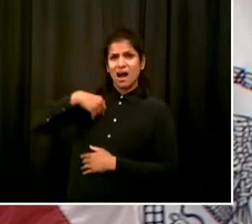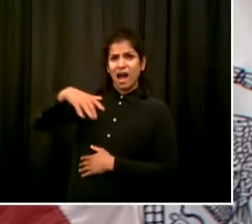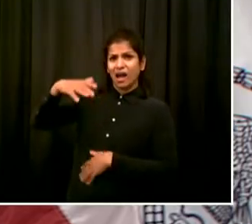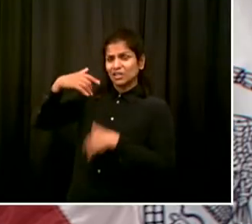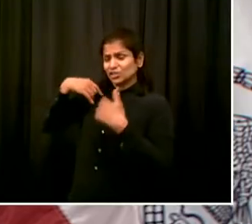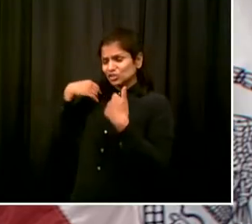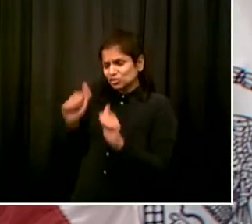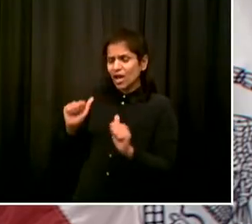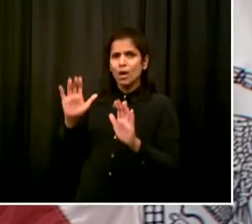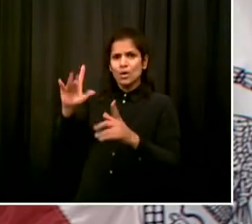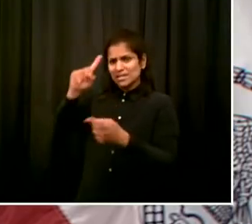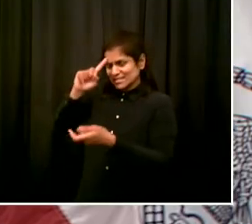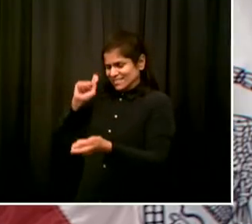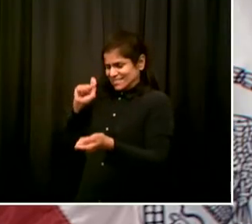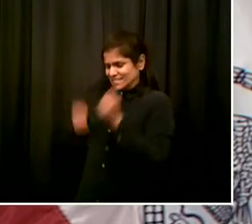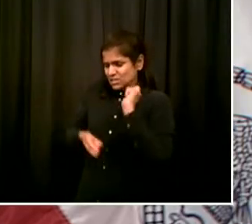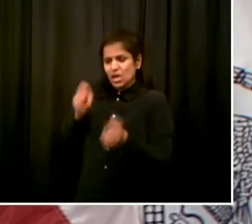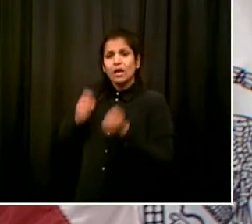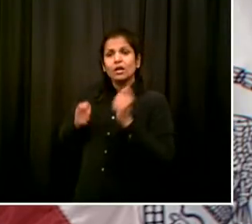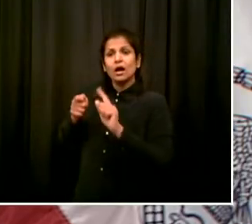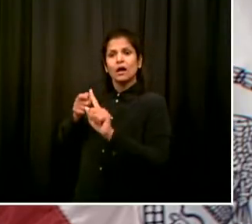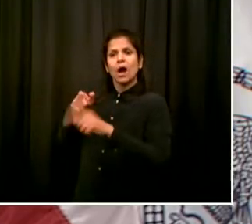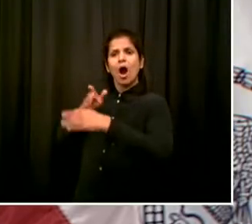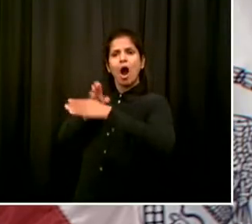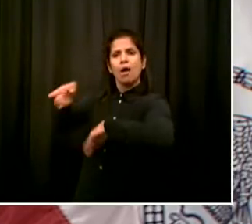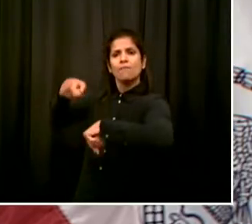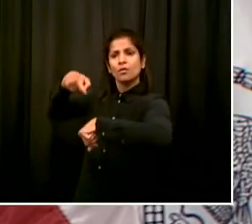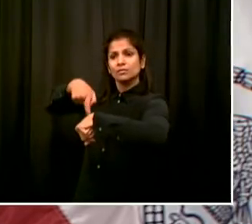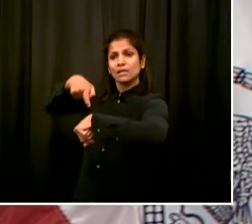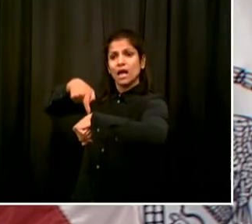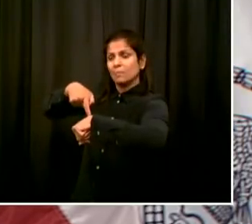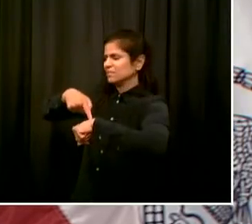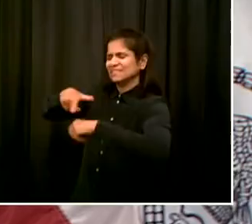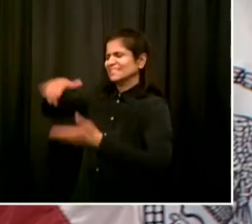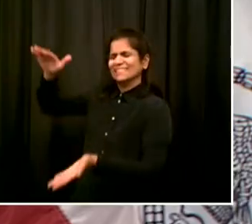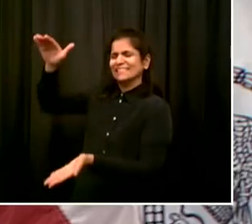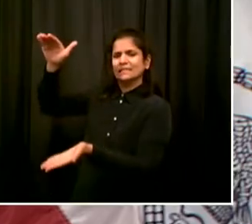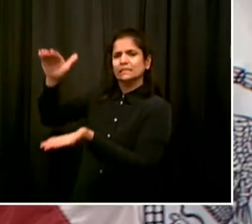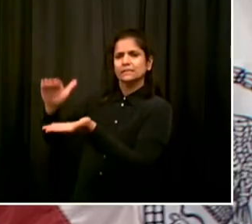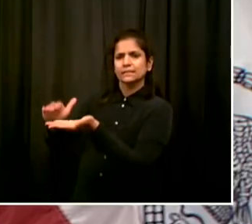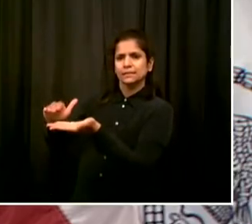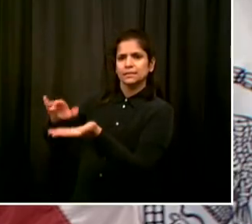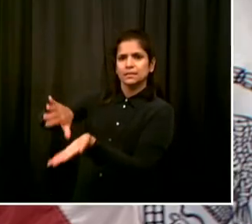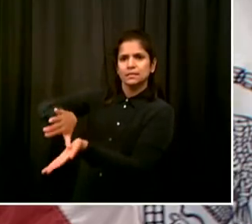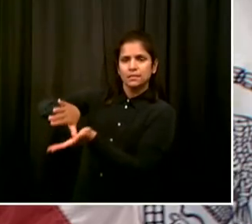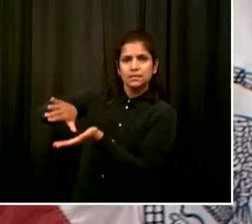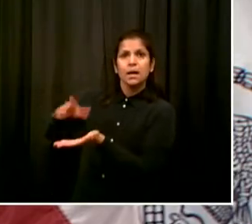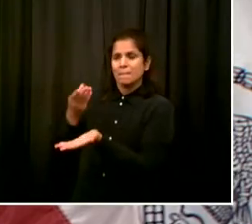EVERYTHING WE DO WITH OVERTIME AND THE NYPD FOR 25 YEARS HAS BEEN IN T HE PROCESS OF